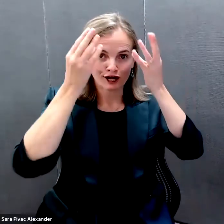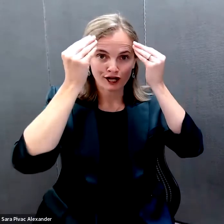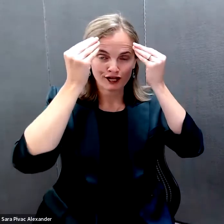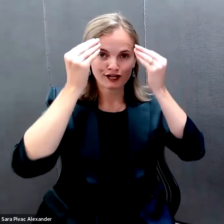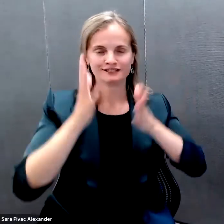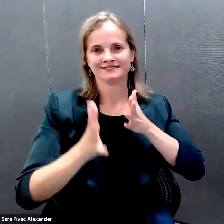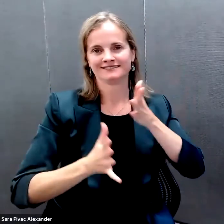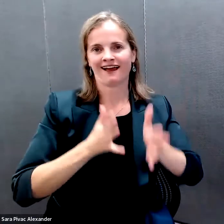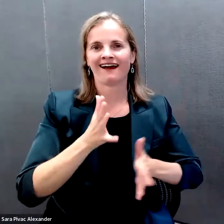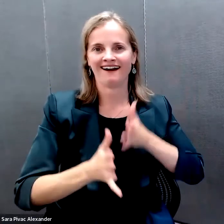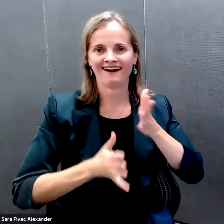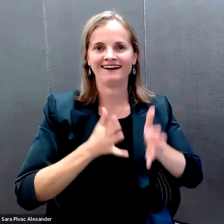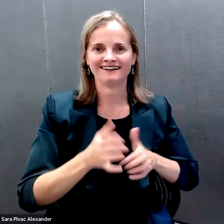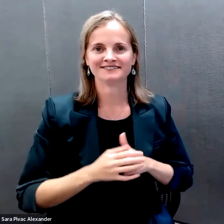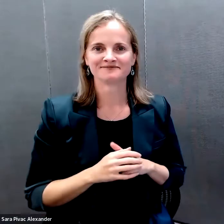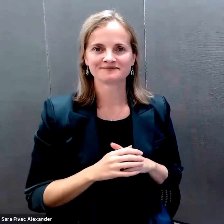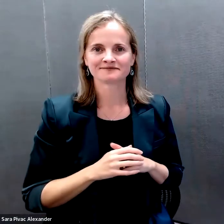I'm learning sign